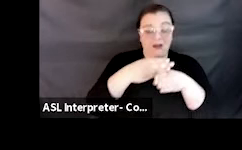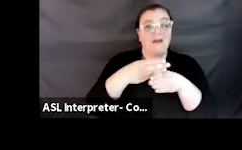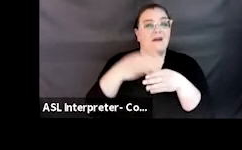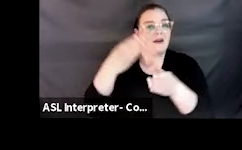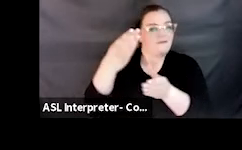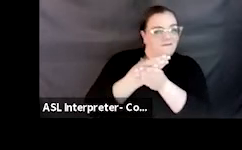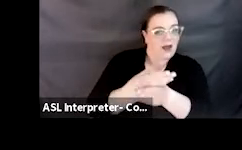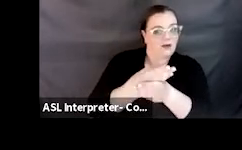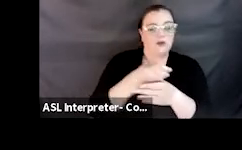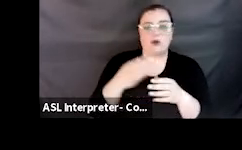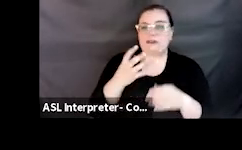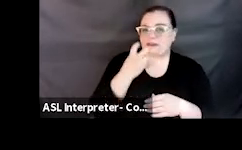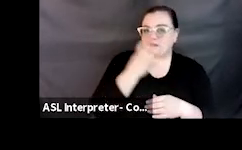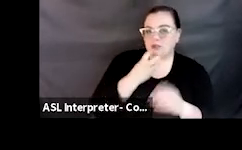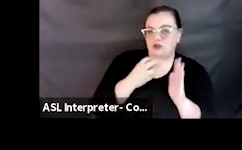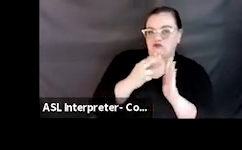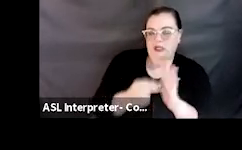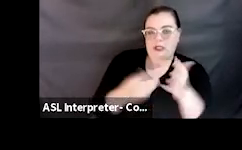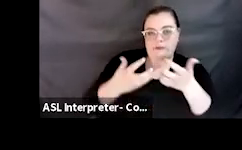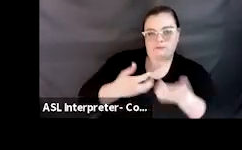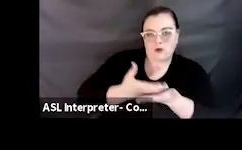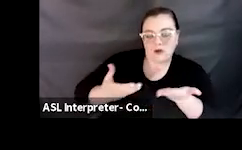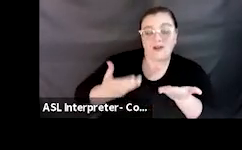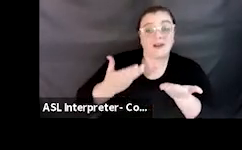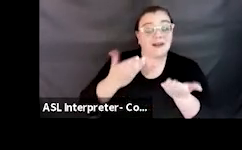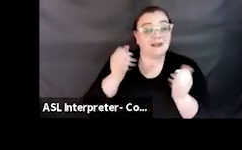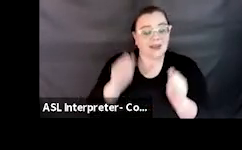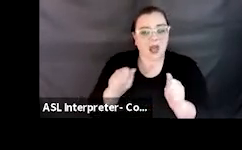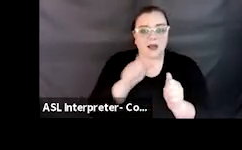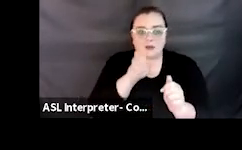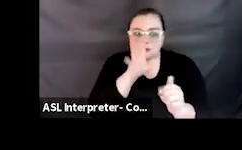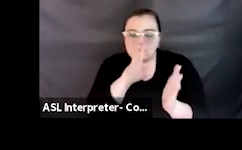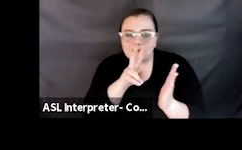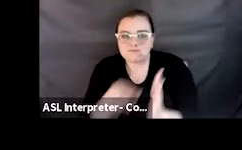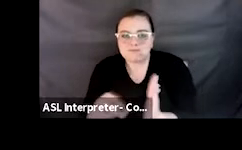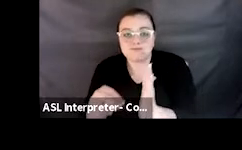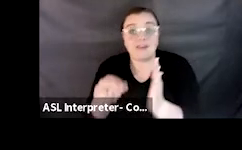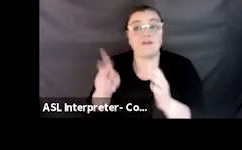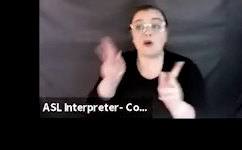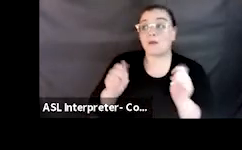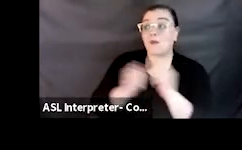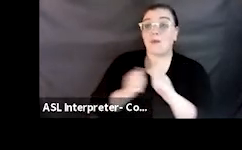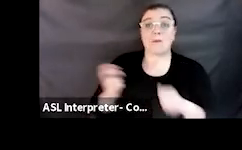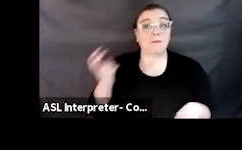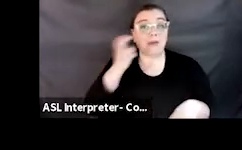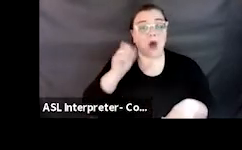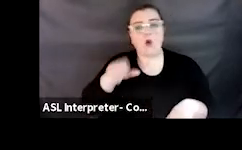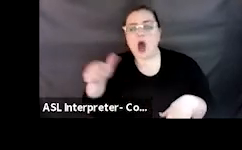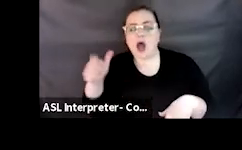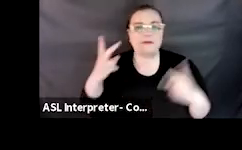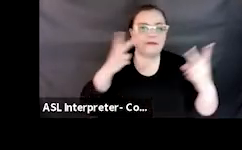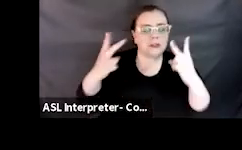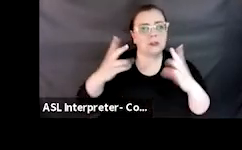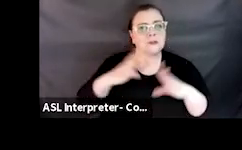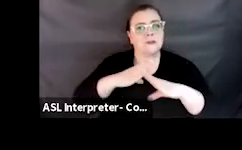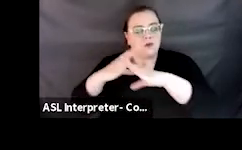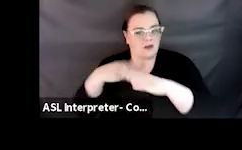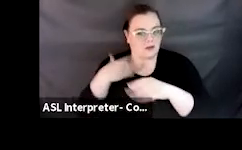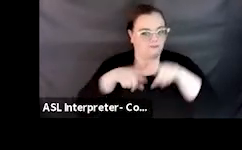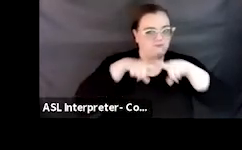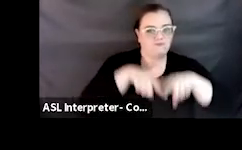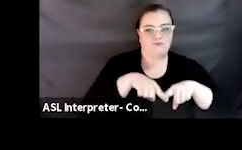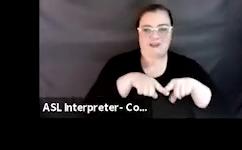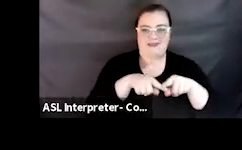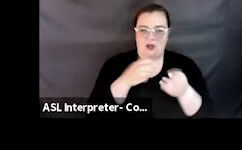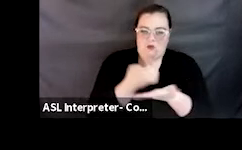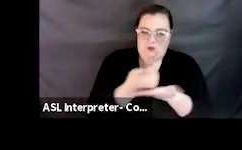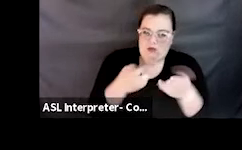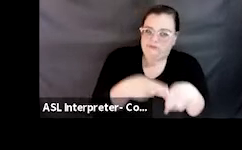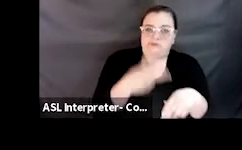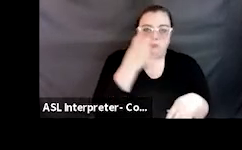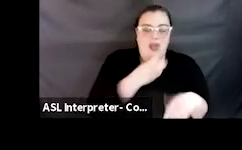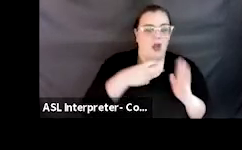Heidi Rosofsky: Ensure that share files and materials are speech reader friendly for people who may be blind or have other reasons why they use a speech reader to.